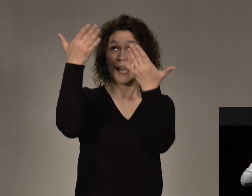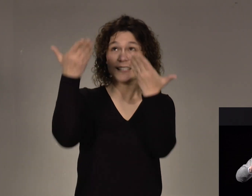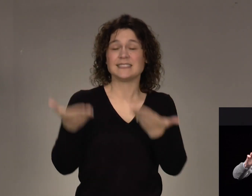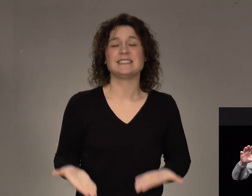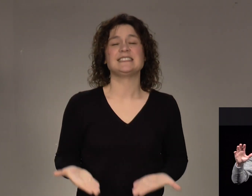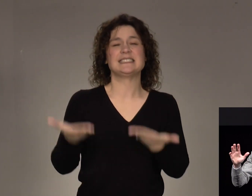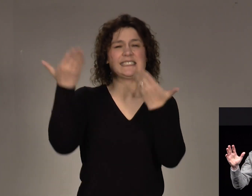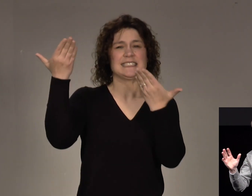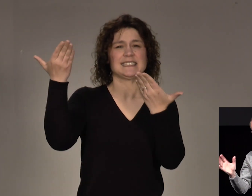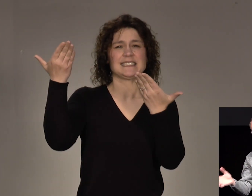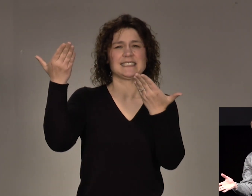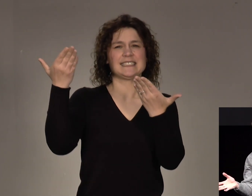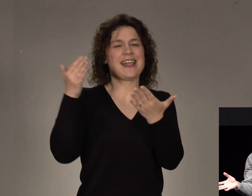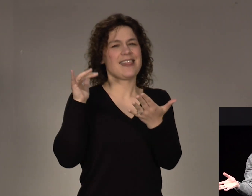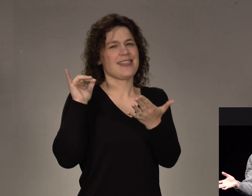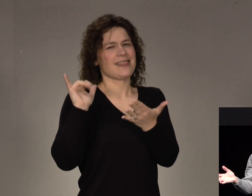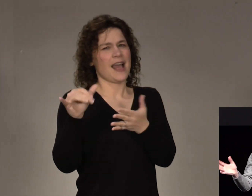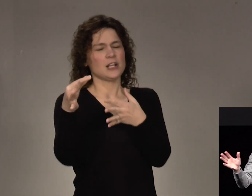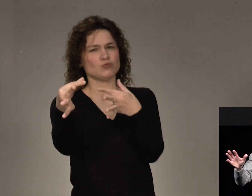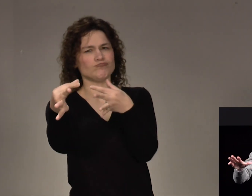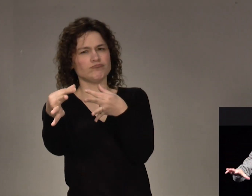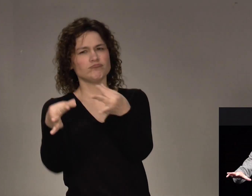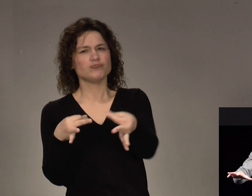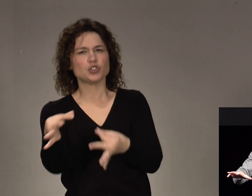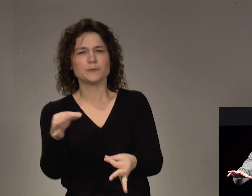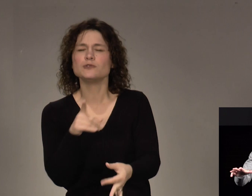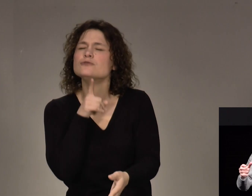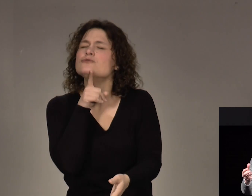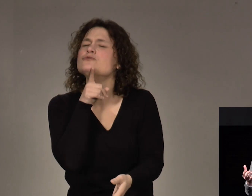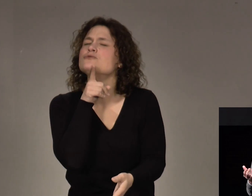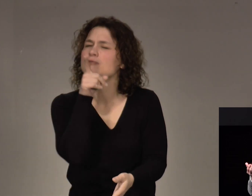So the DESCRIPTION OF REALITY becomes